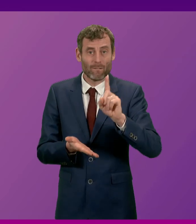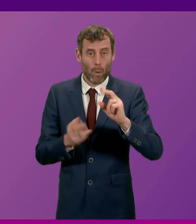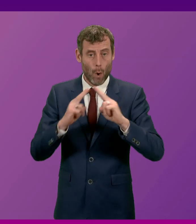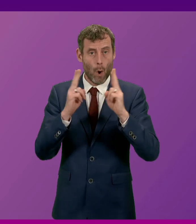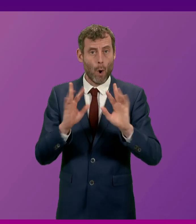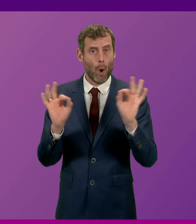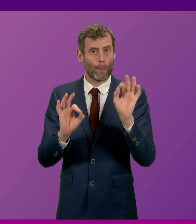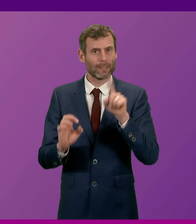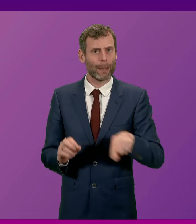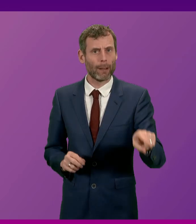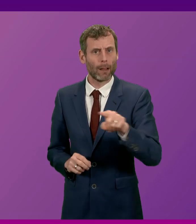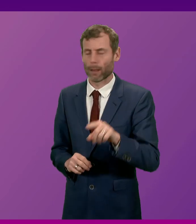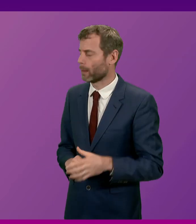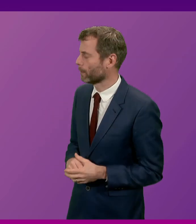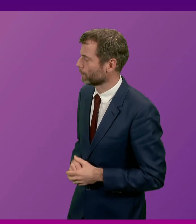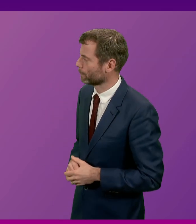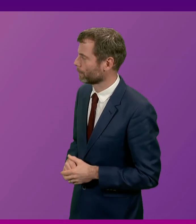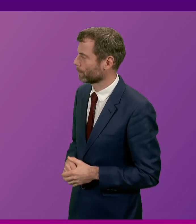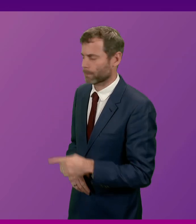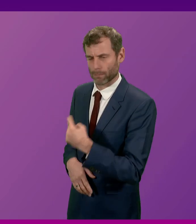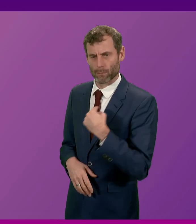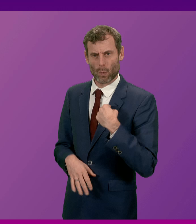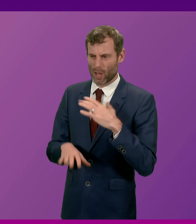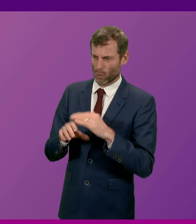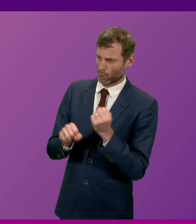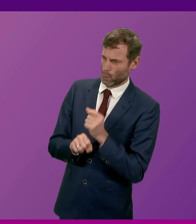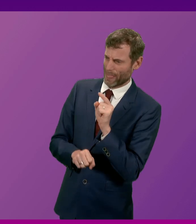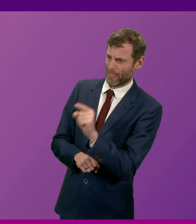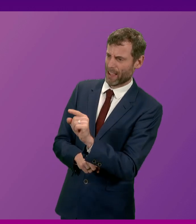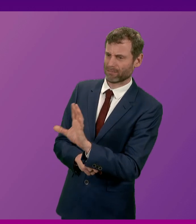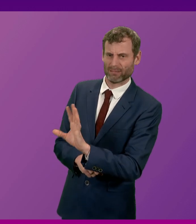That is not what the Government is doing. What the Government is doing is putting in place